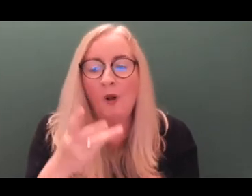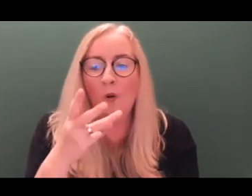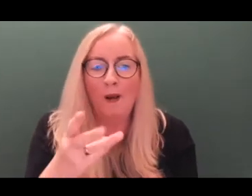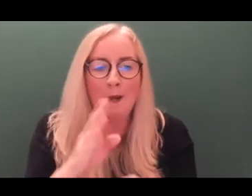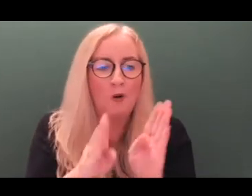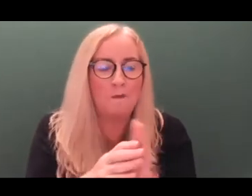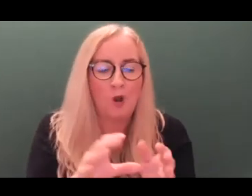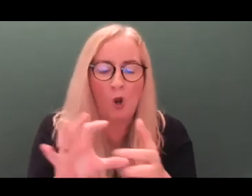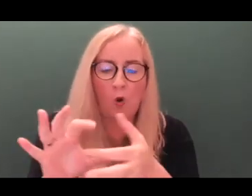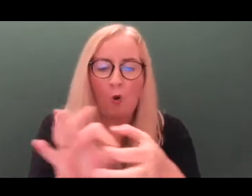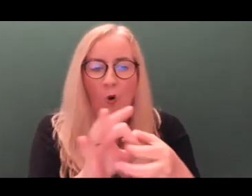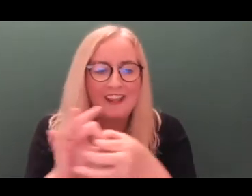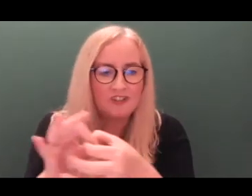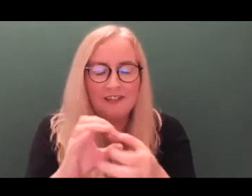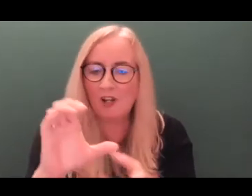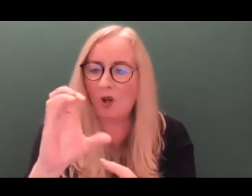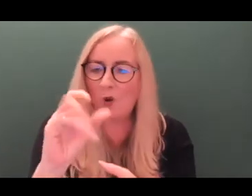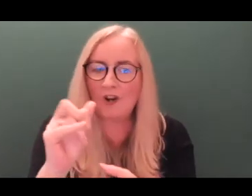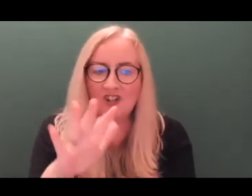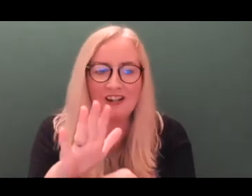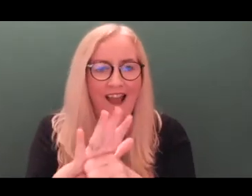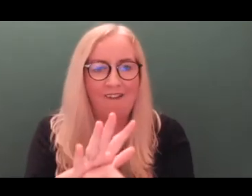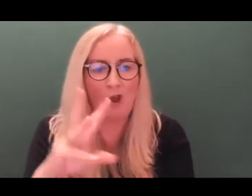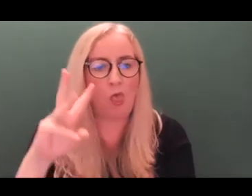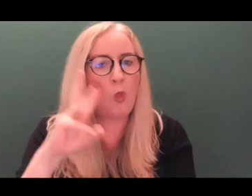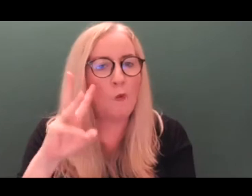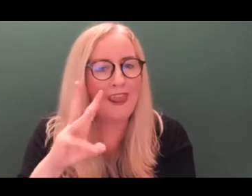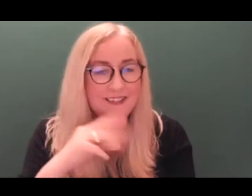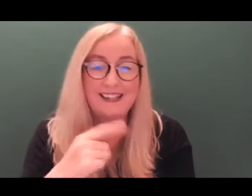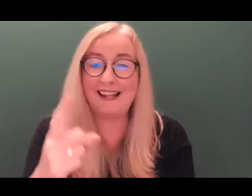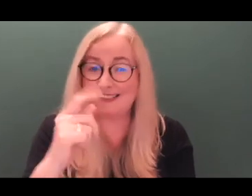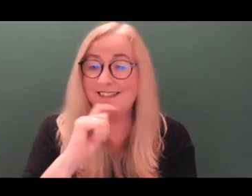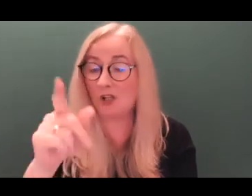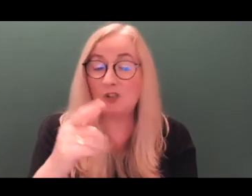willing which is us, I have often talked to Áine about this, that the message won't get out there,